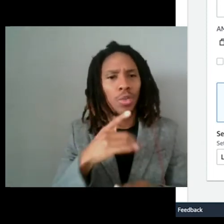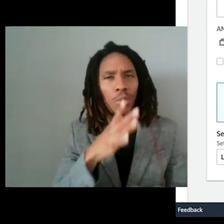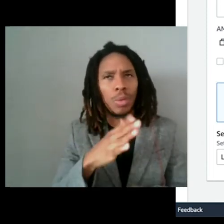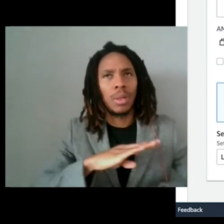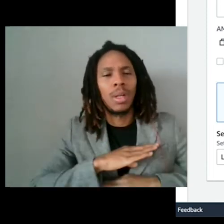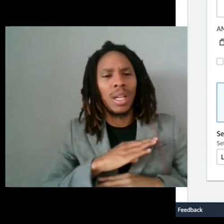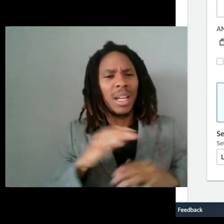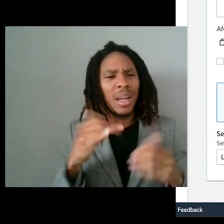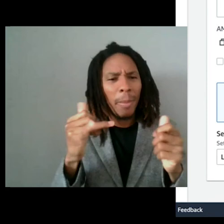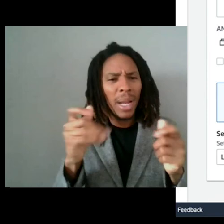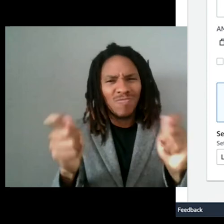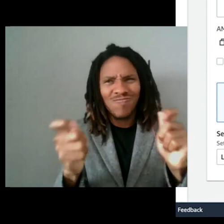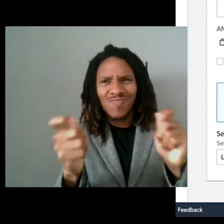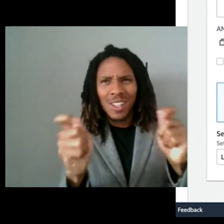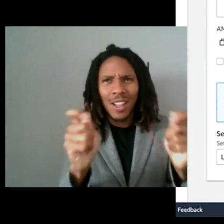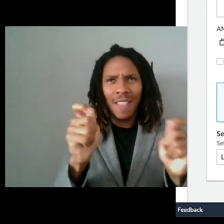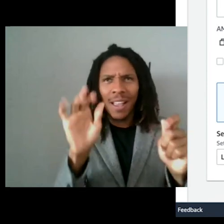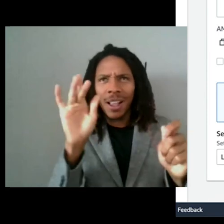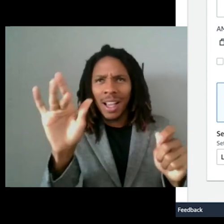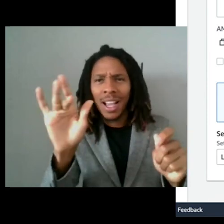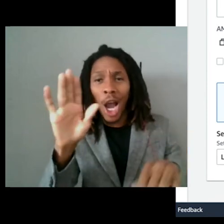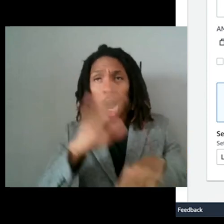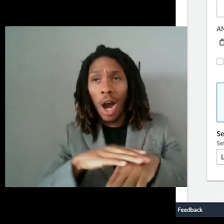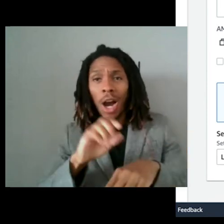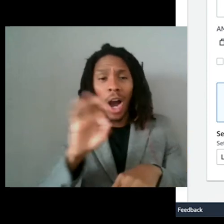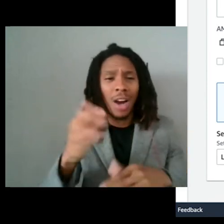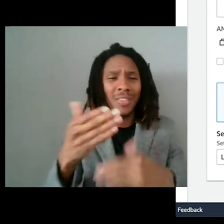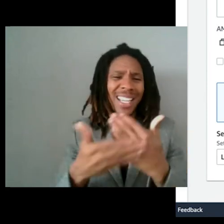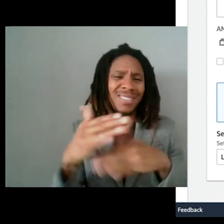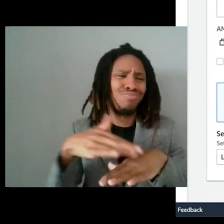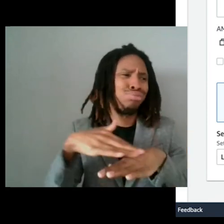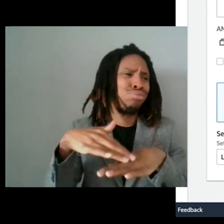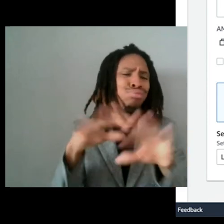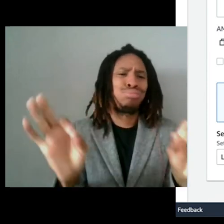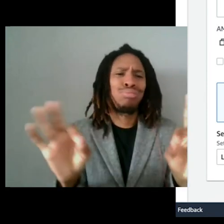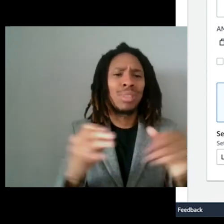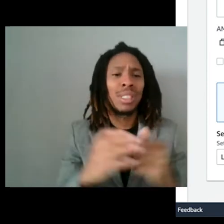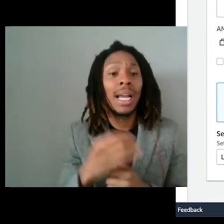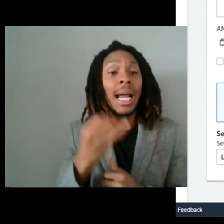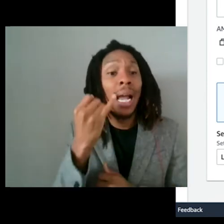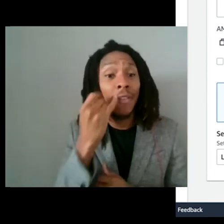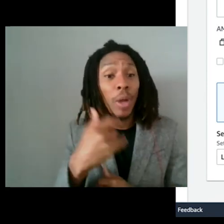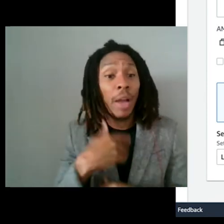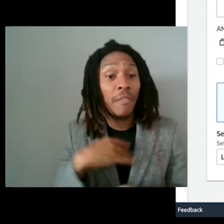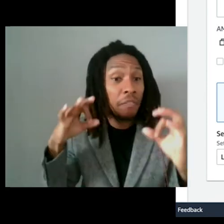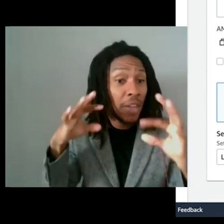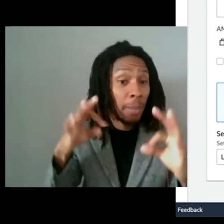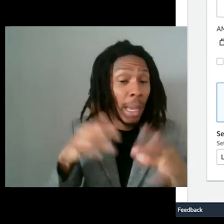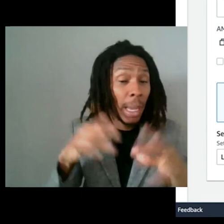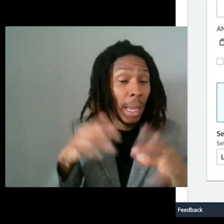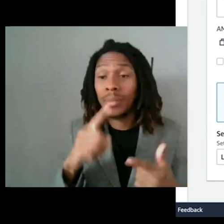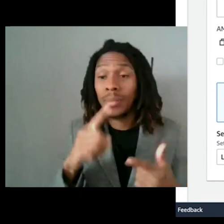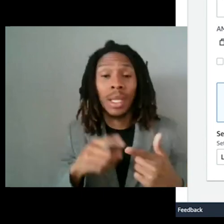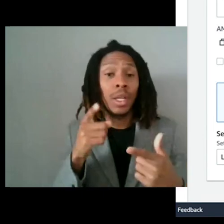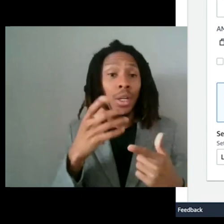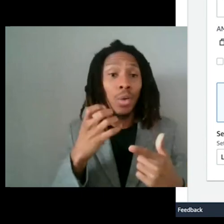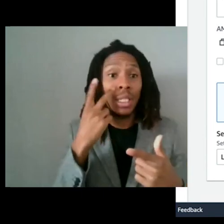It's easy to turn on, easy to turn off. And if you have feedback and you wanna see more things in the future,